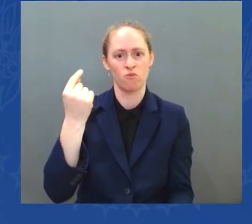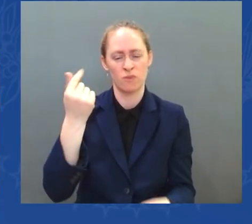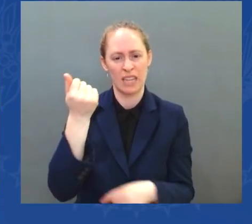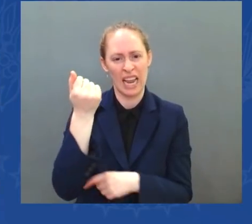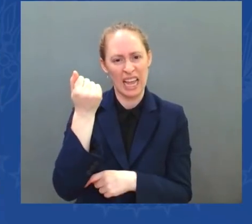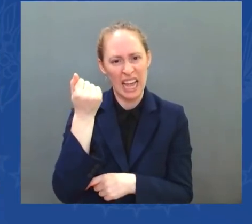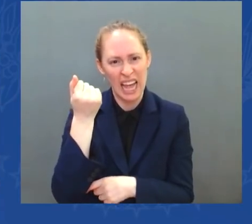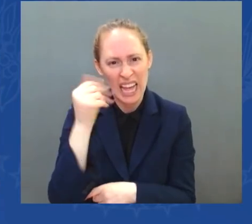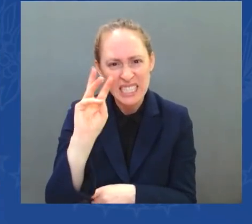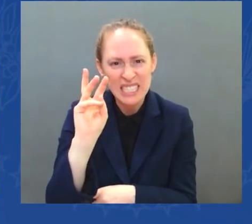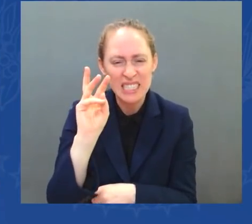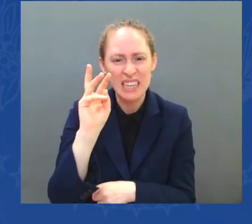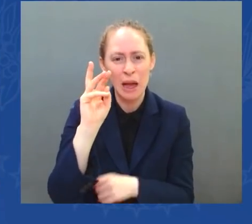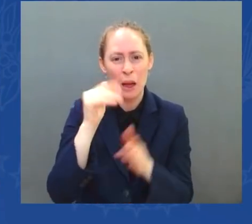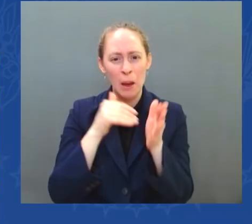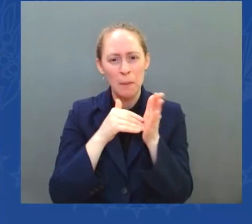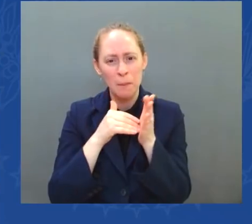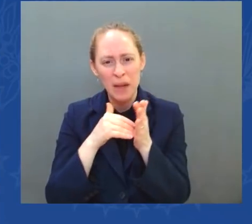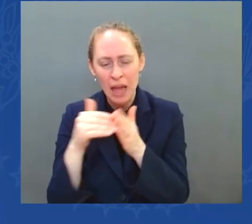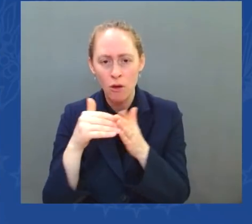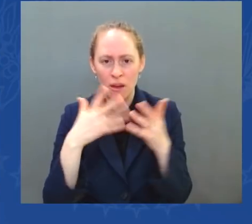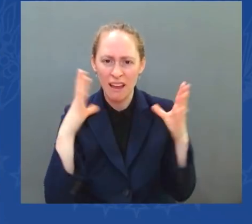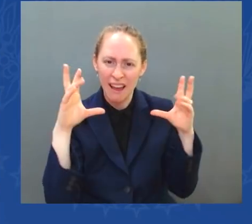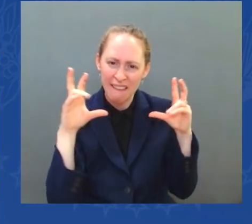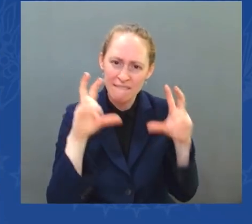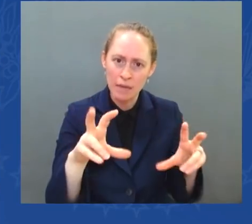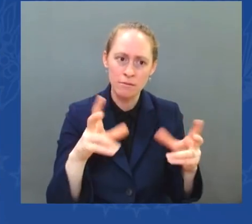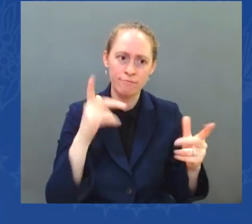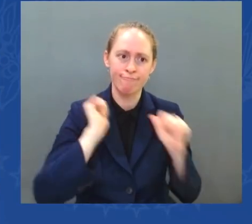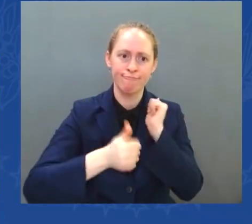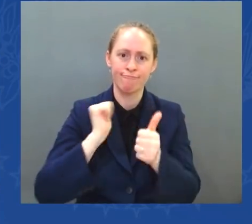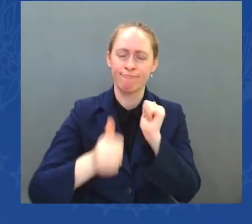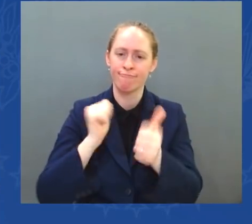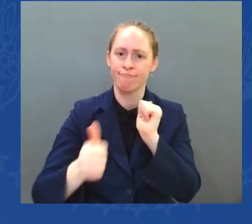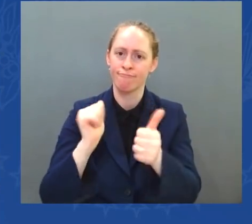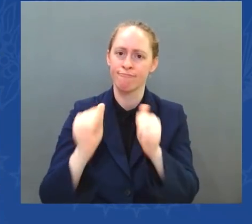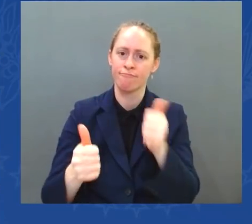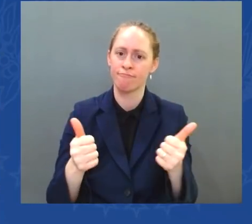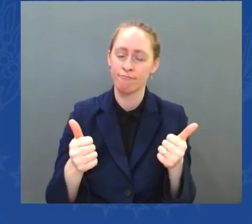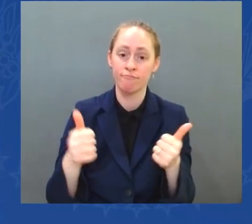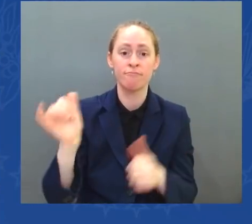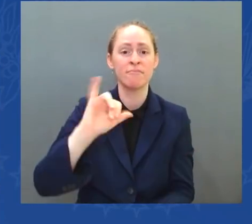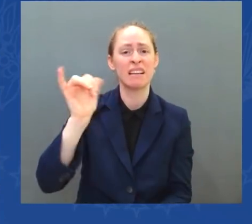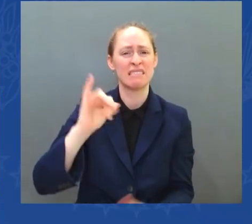We're also getting rid of poisonous lead pipes that are in 10 million homes in America